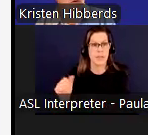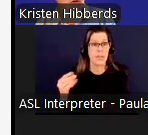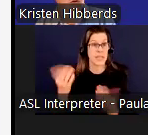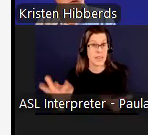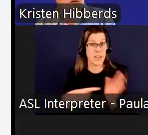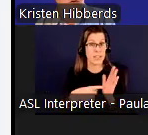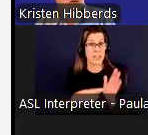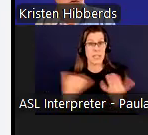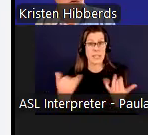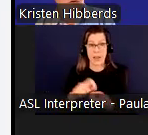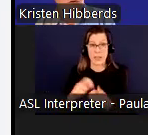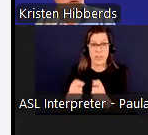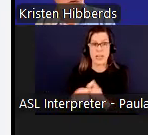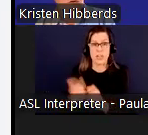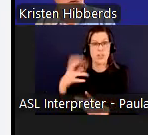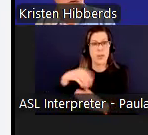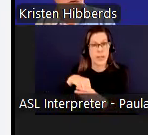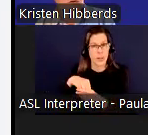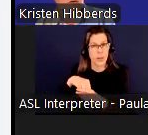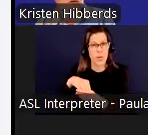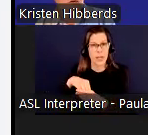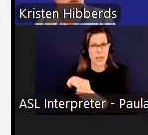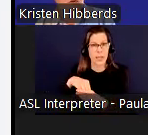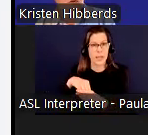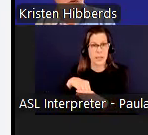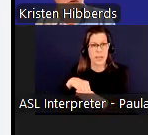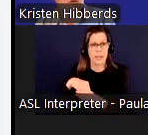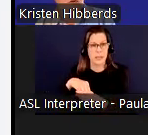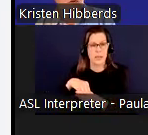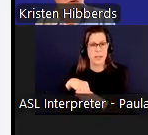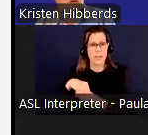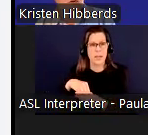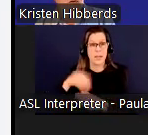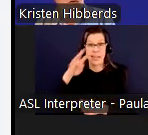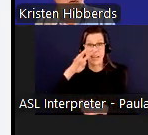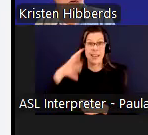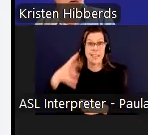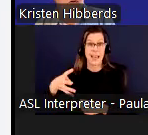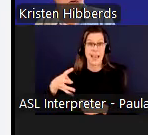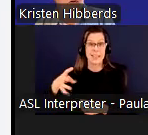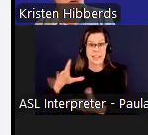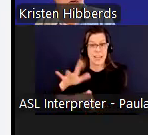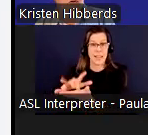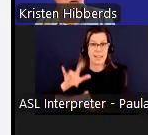Now it's changed to including that that neglect and exploitation is removed out.